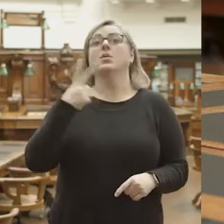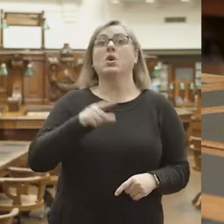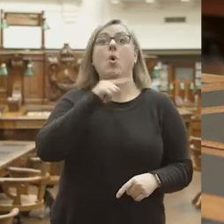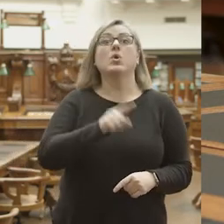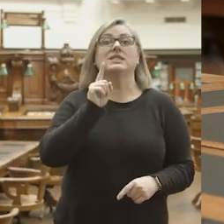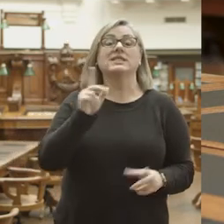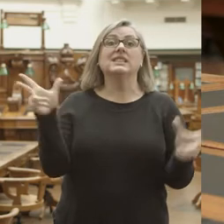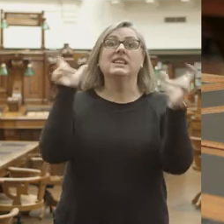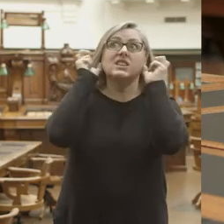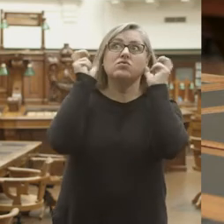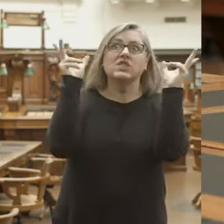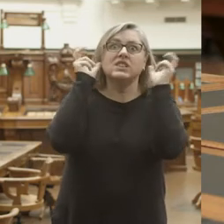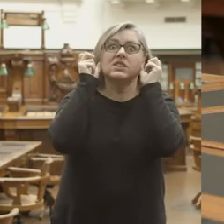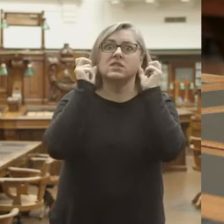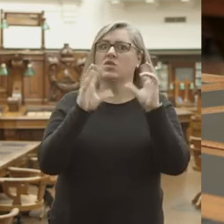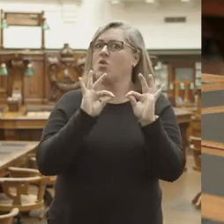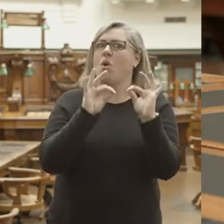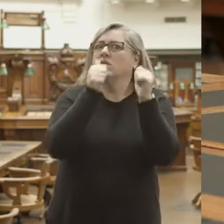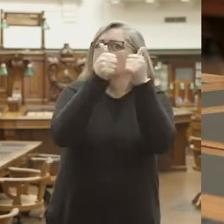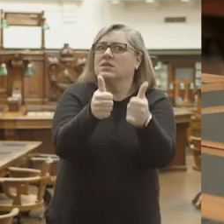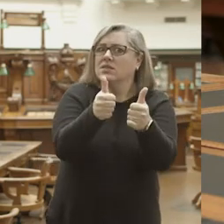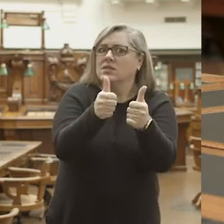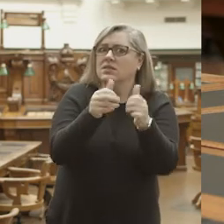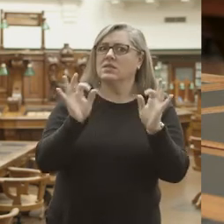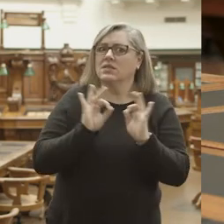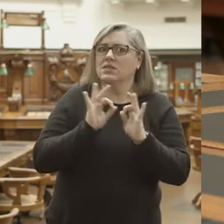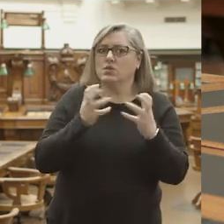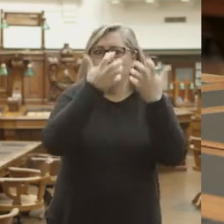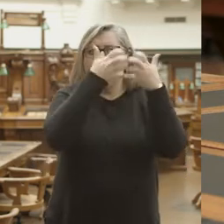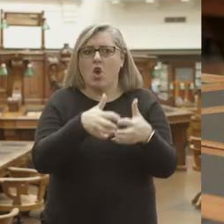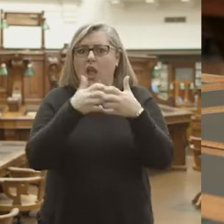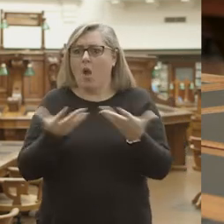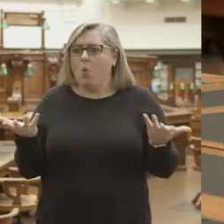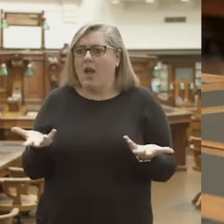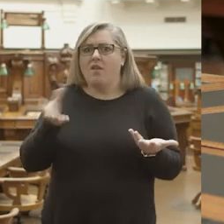isn't actually that good at figuring out where sounds are coming